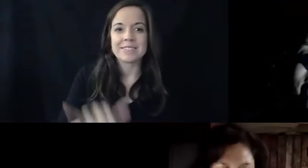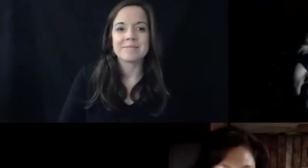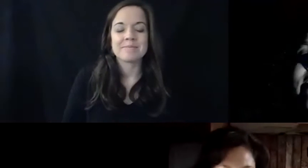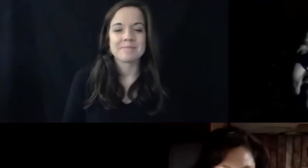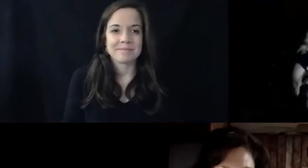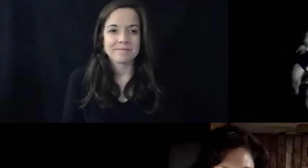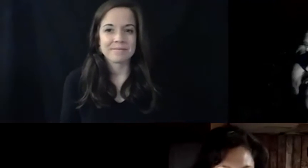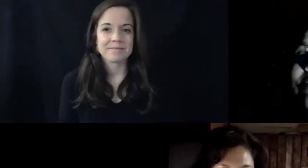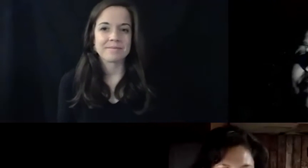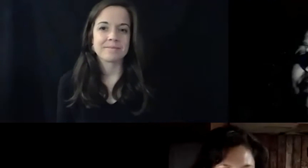Marriage Spell